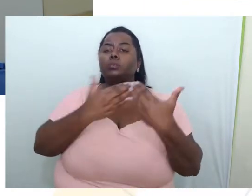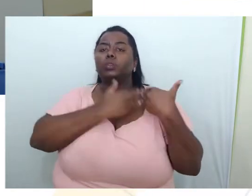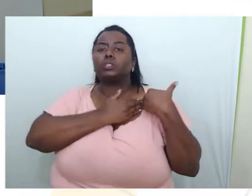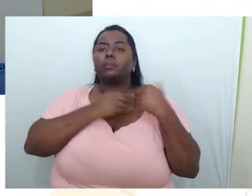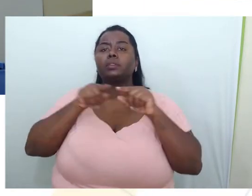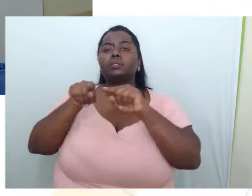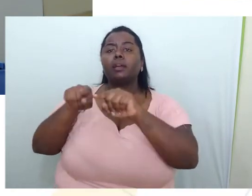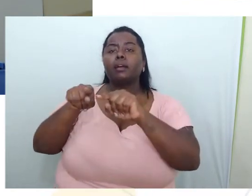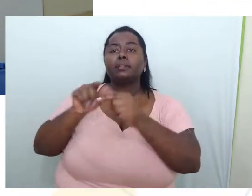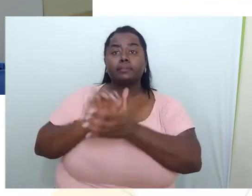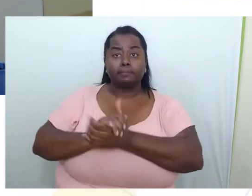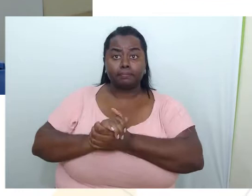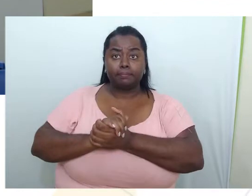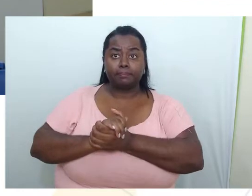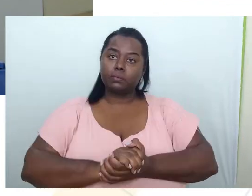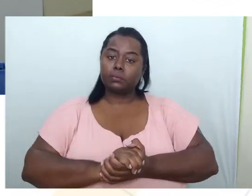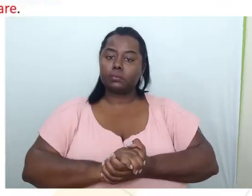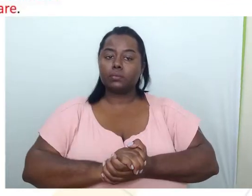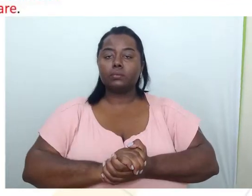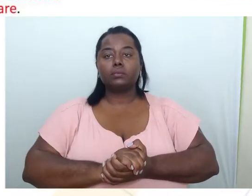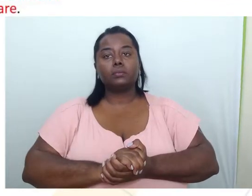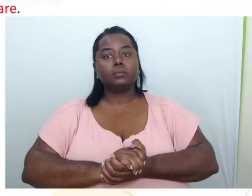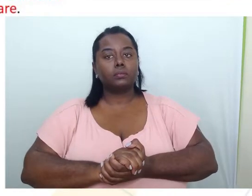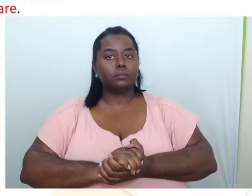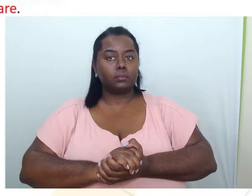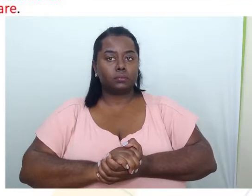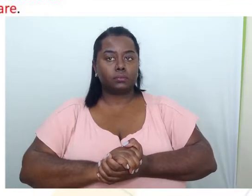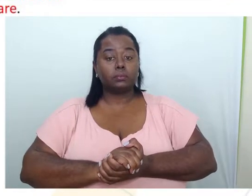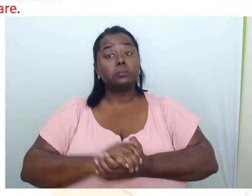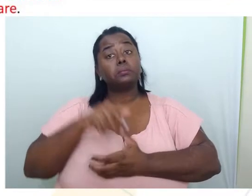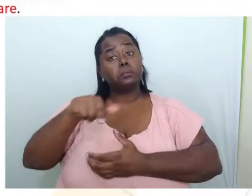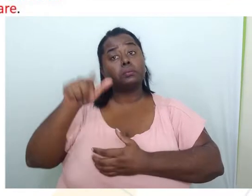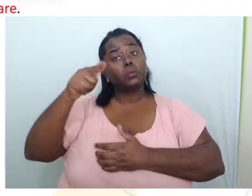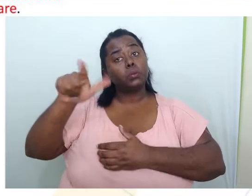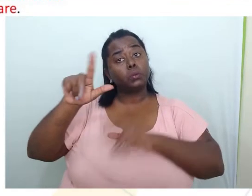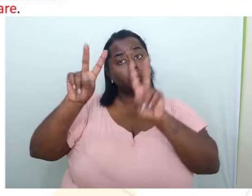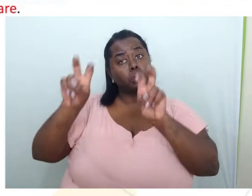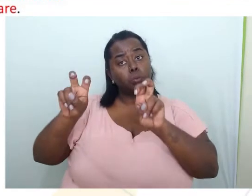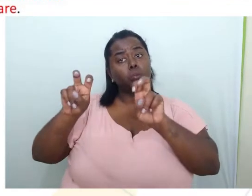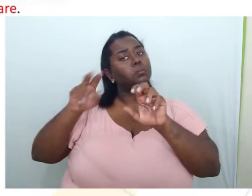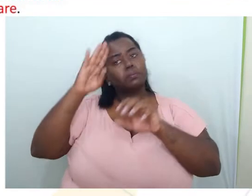account on that here's another point more often than not and especially in